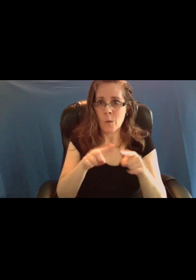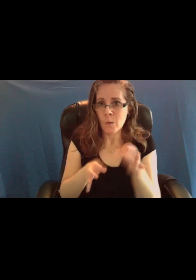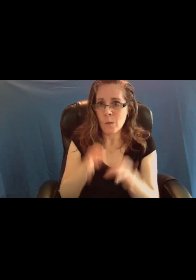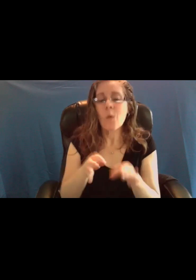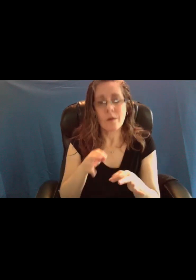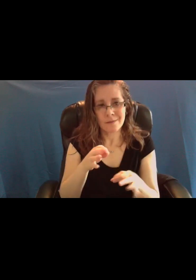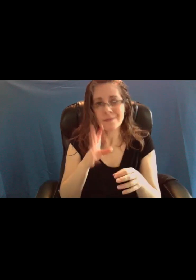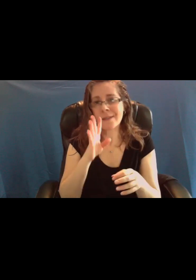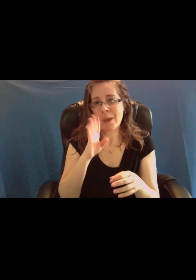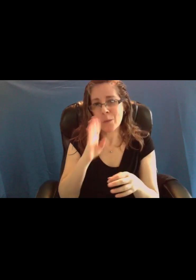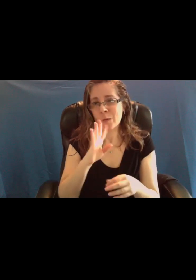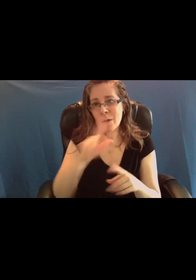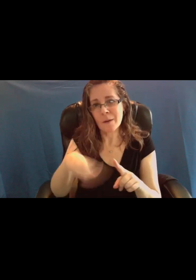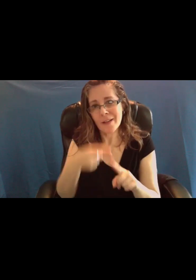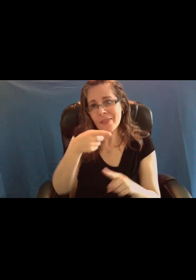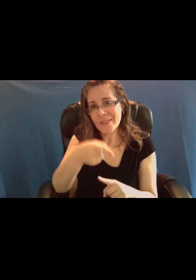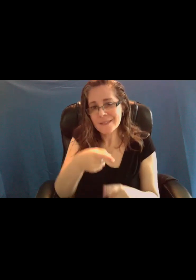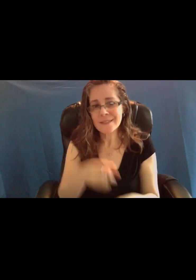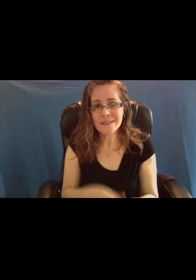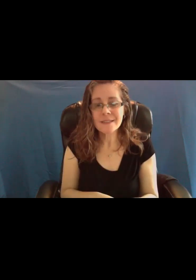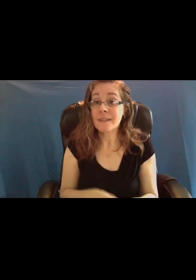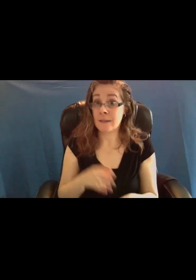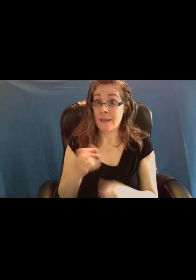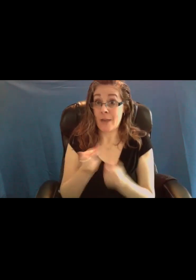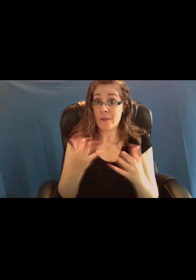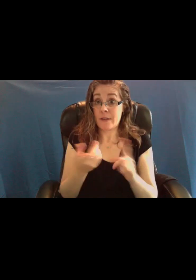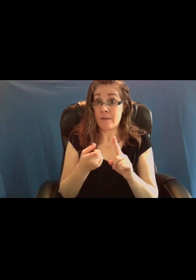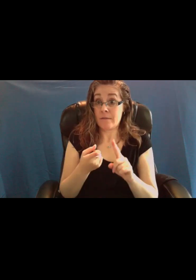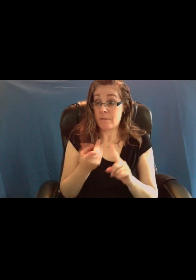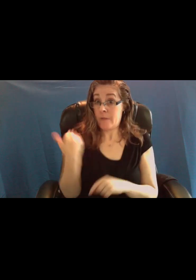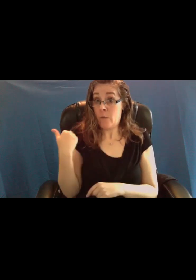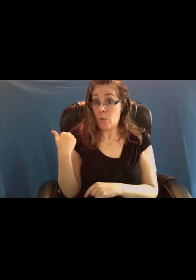the previous rendition. But they provide additional guidelines for